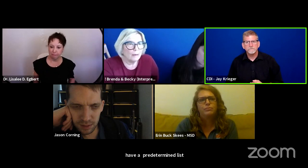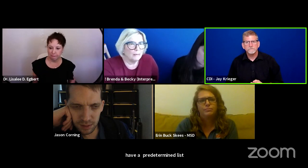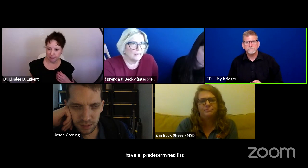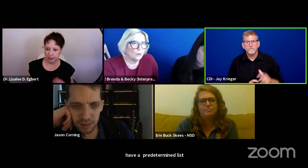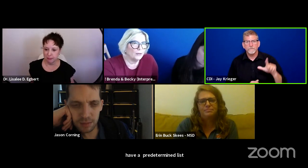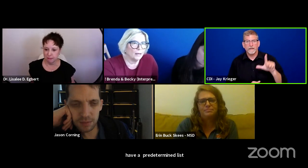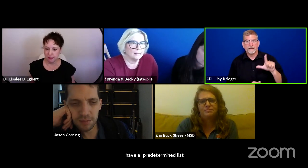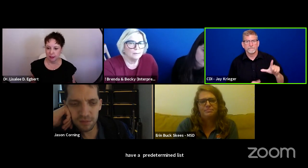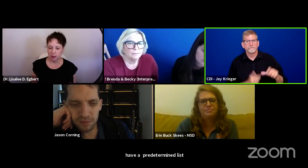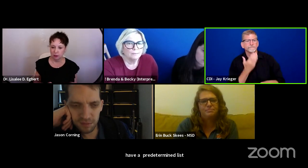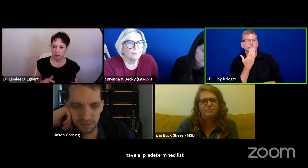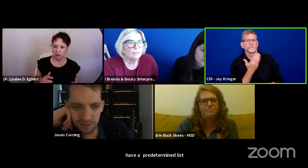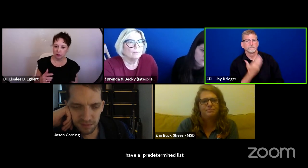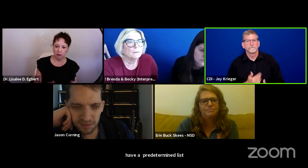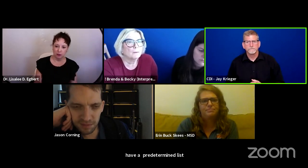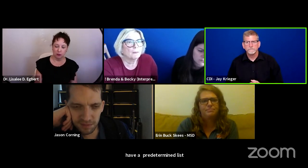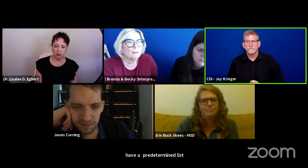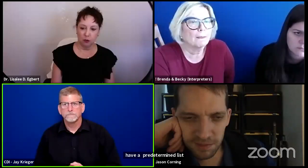meeting with us.